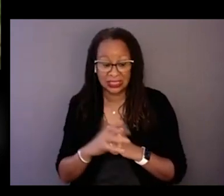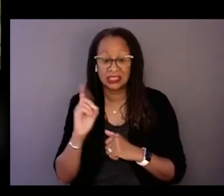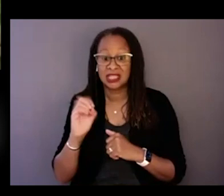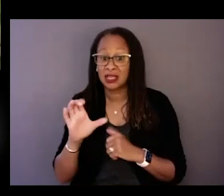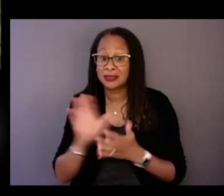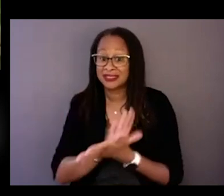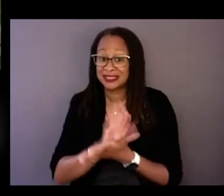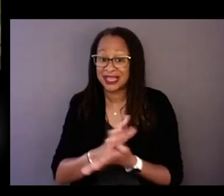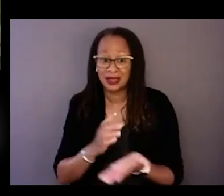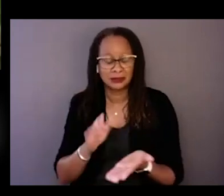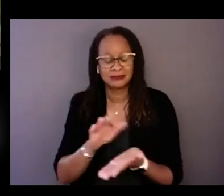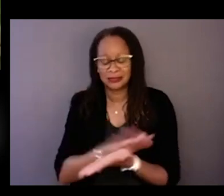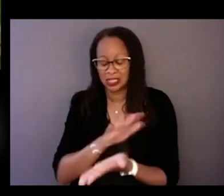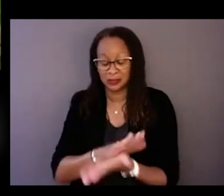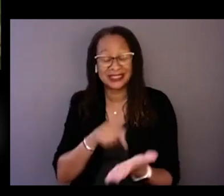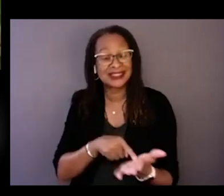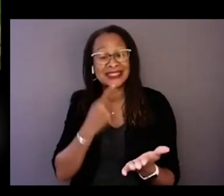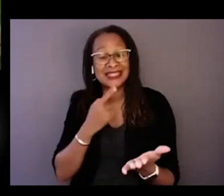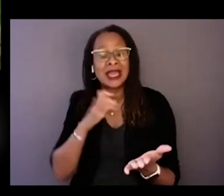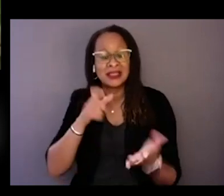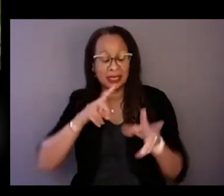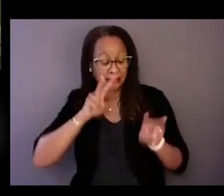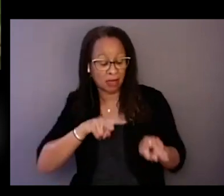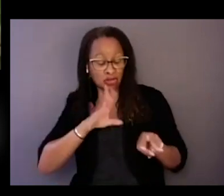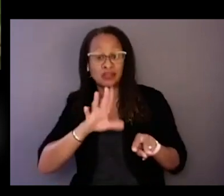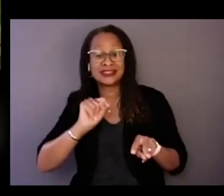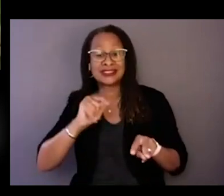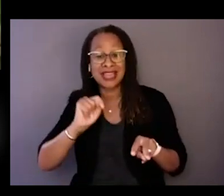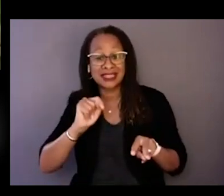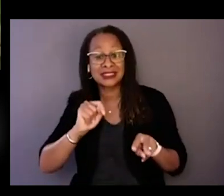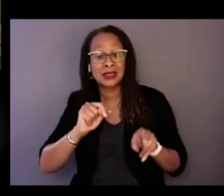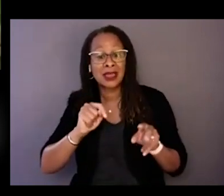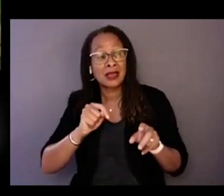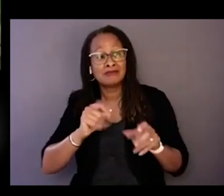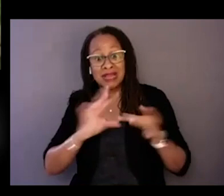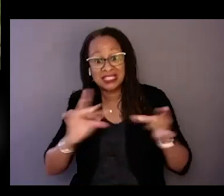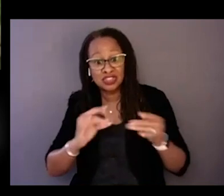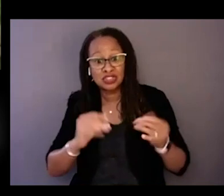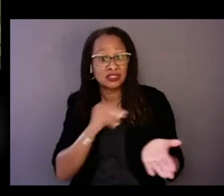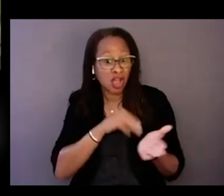they could monitor her text messages. They control her doctors, every healthcare decision that she has,